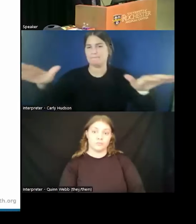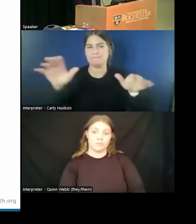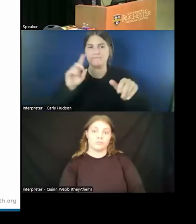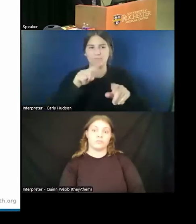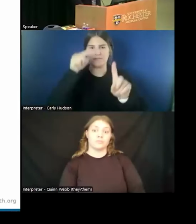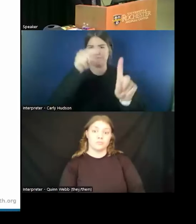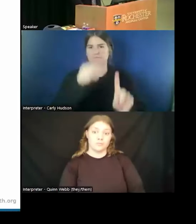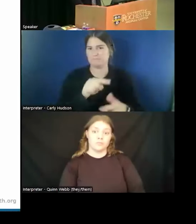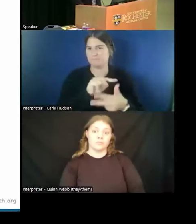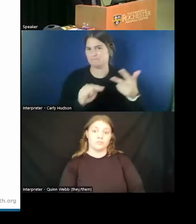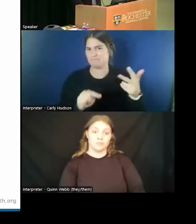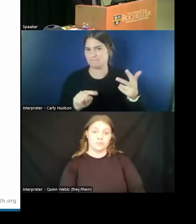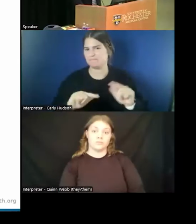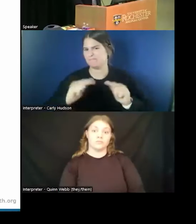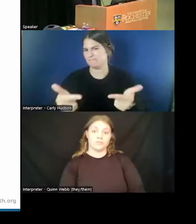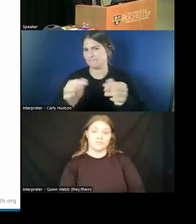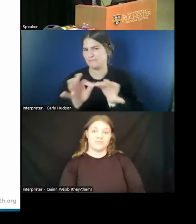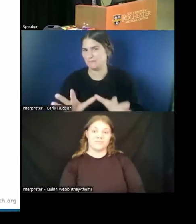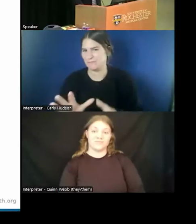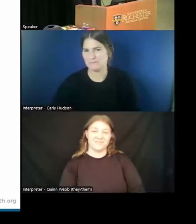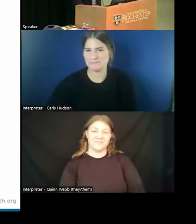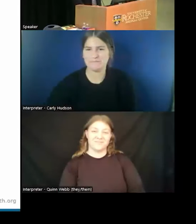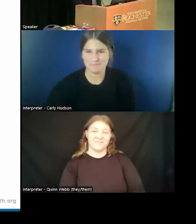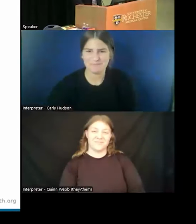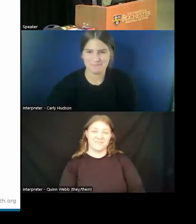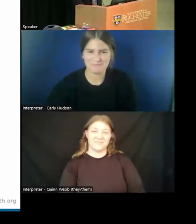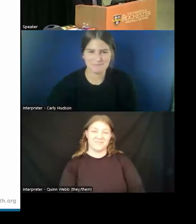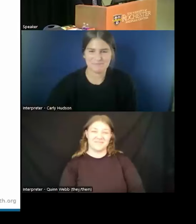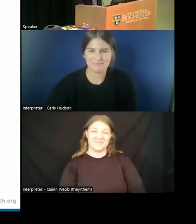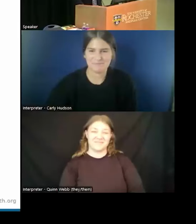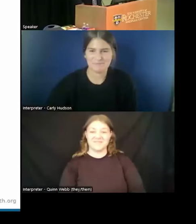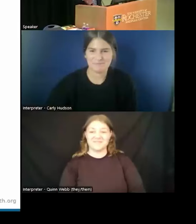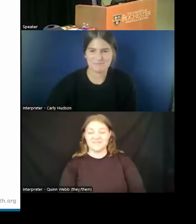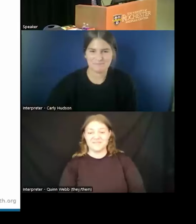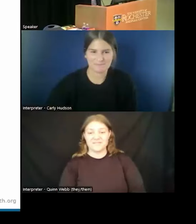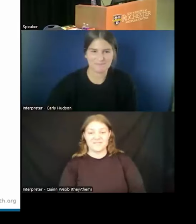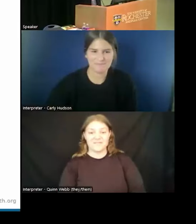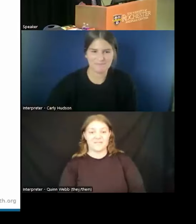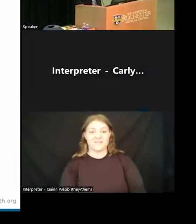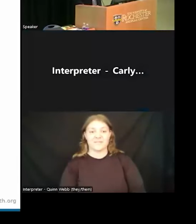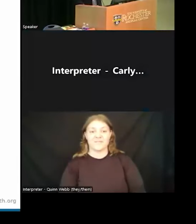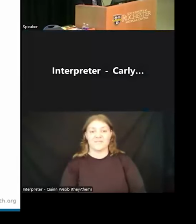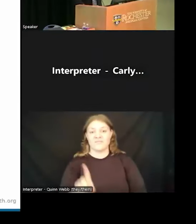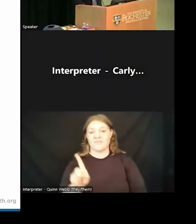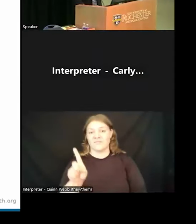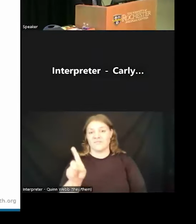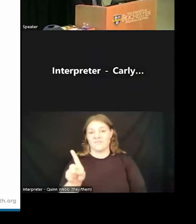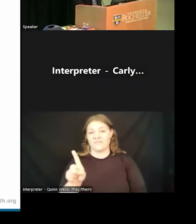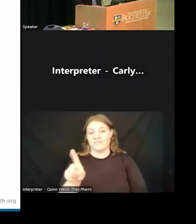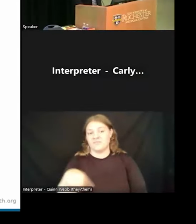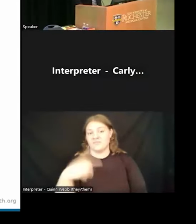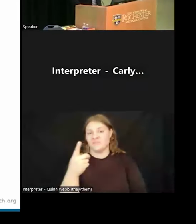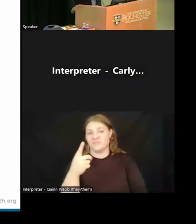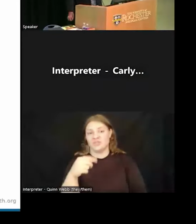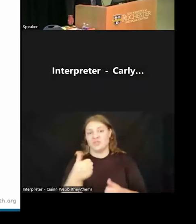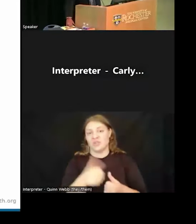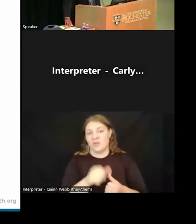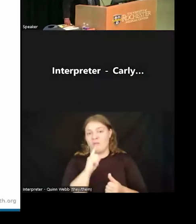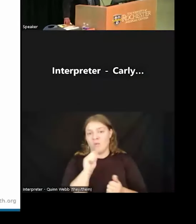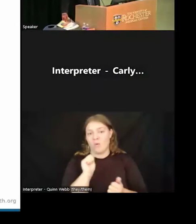action and these is just a recap of all of the cause of action that we had they're also contained